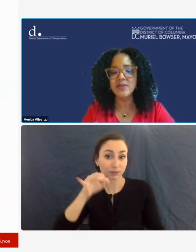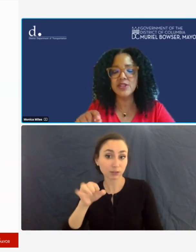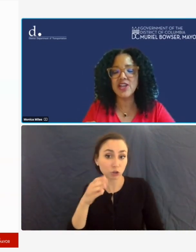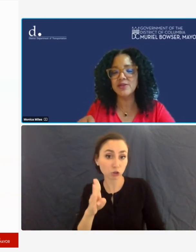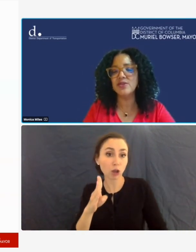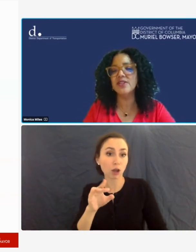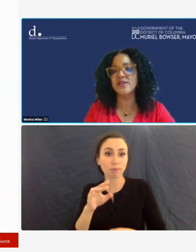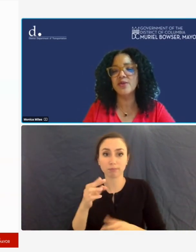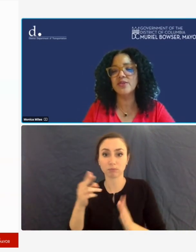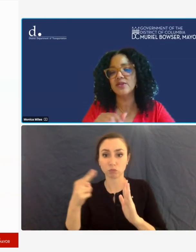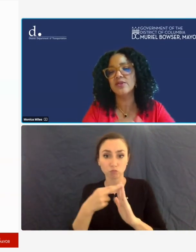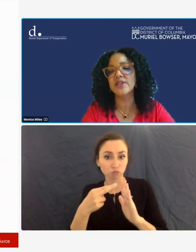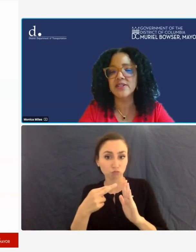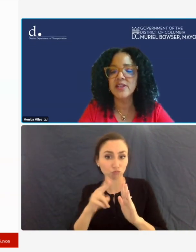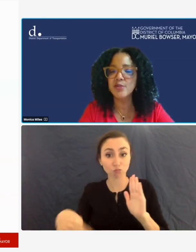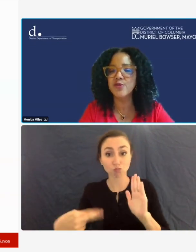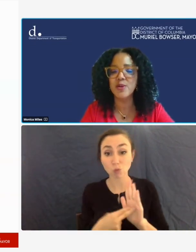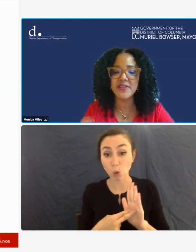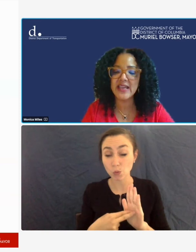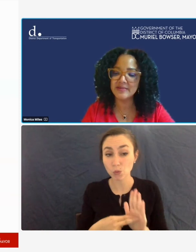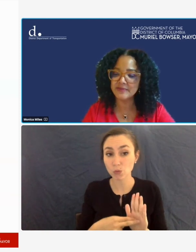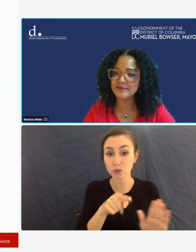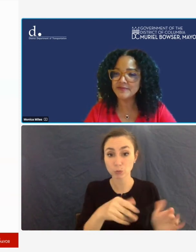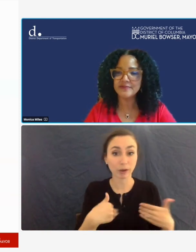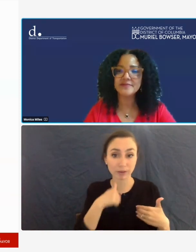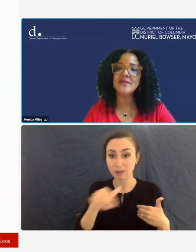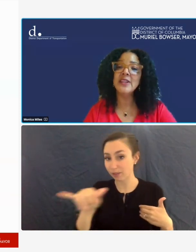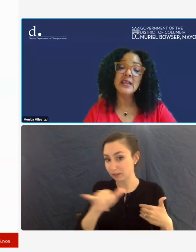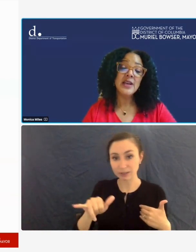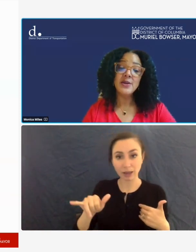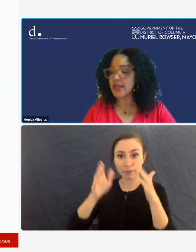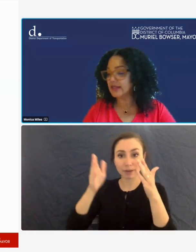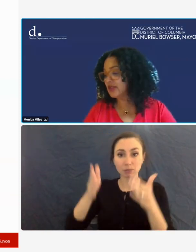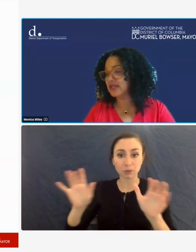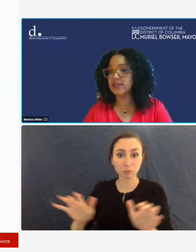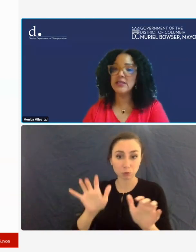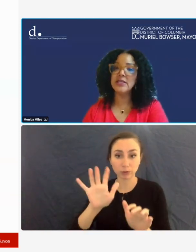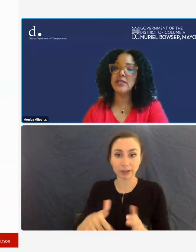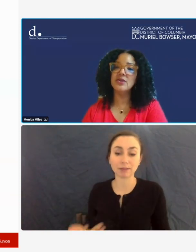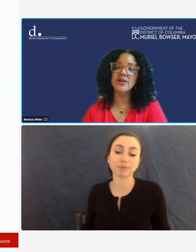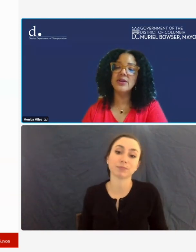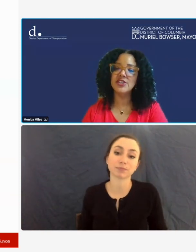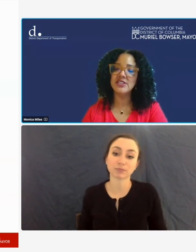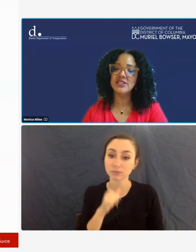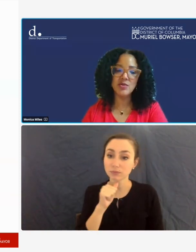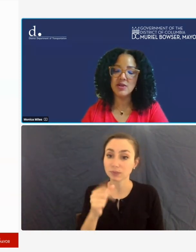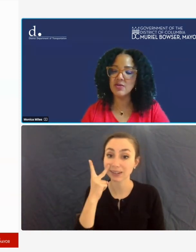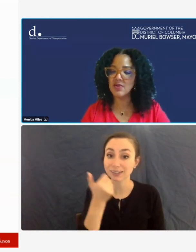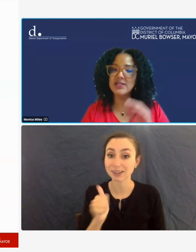job duties of the person who is performing that okay so not seeing any questions i will go on to